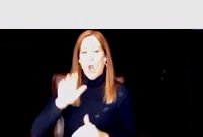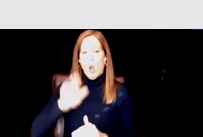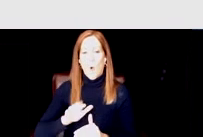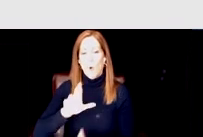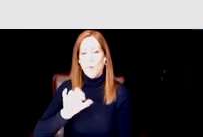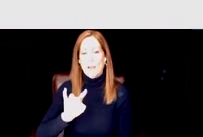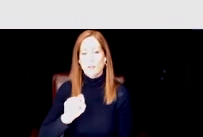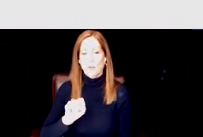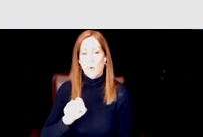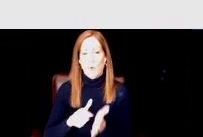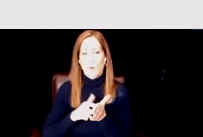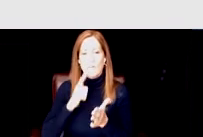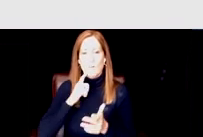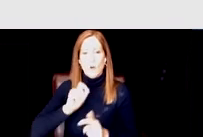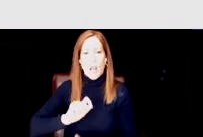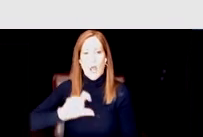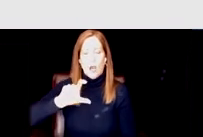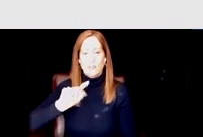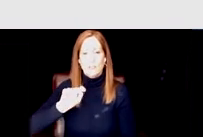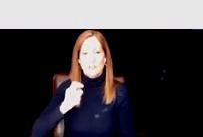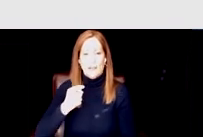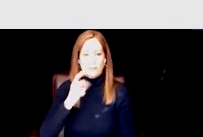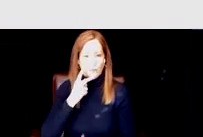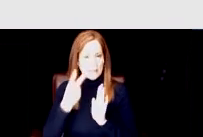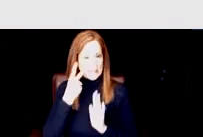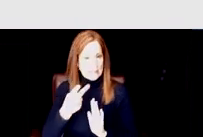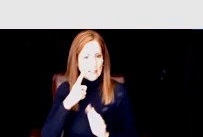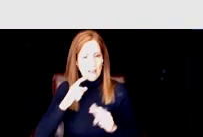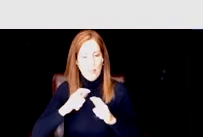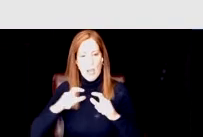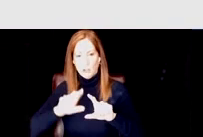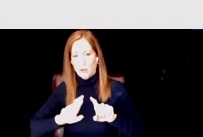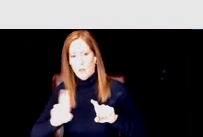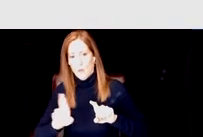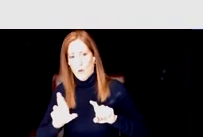for large text as shown in the larger button on the slide.